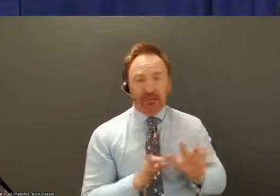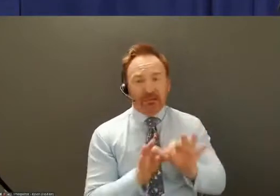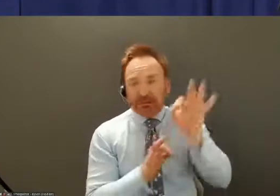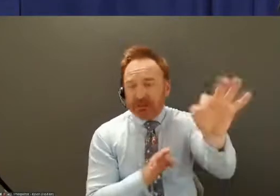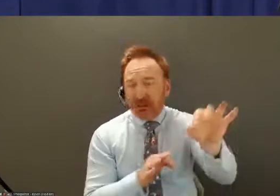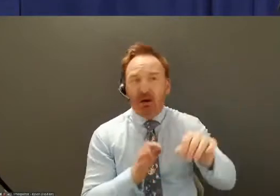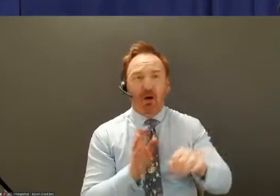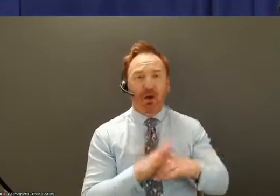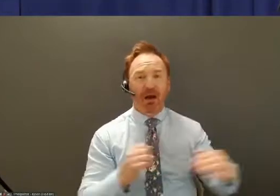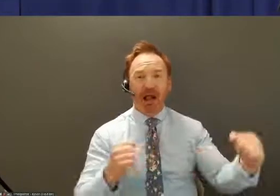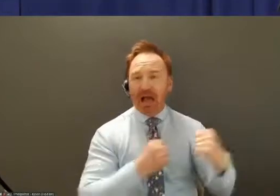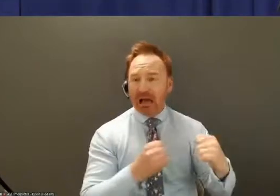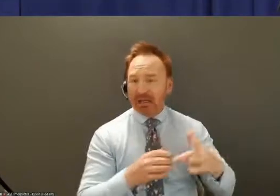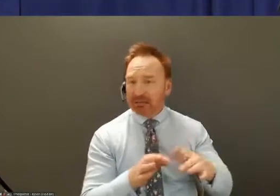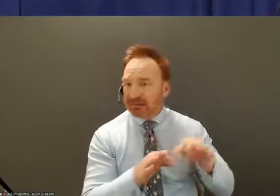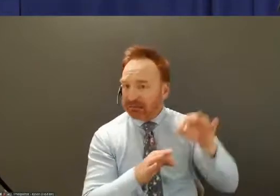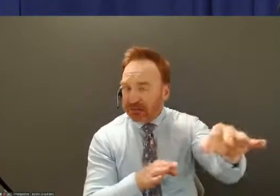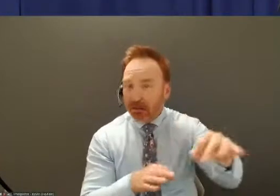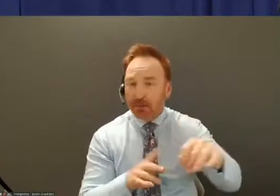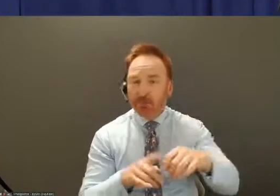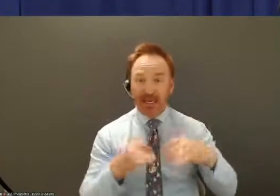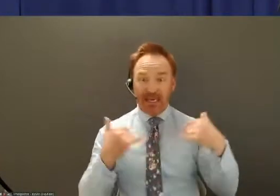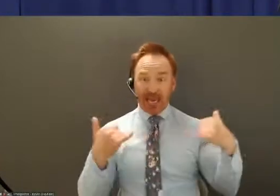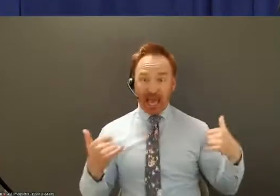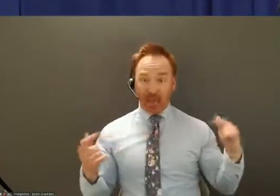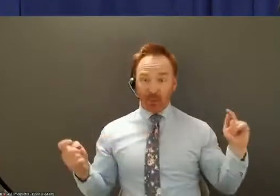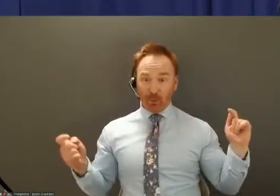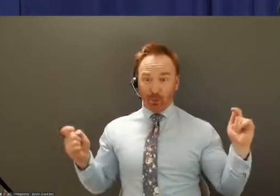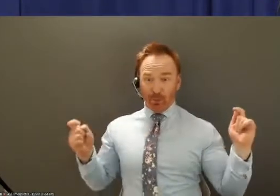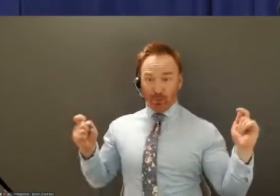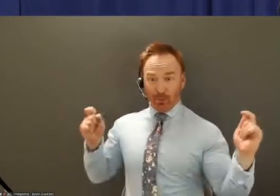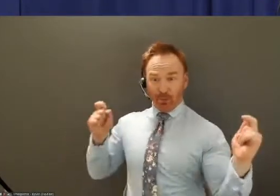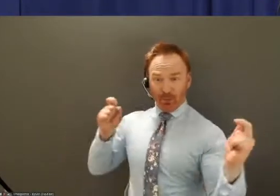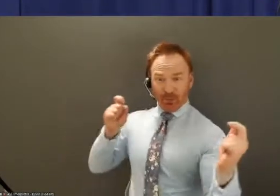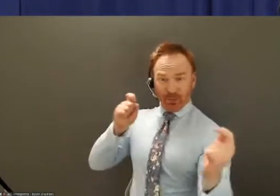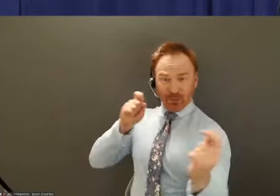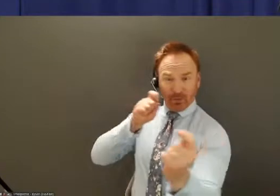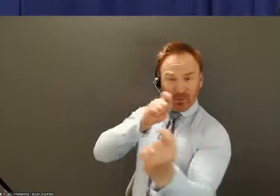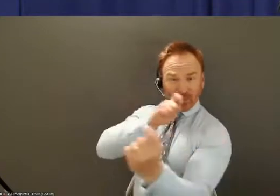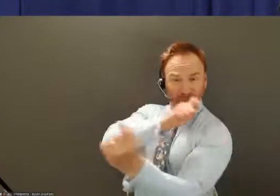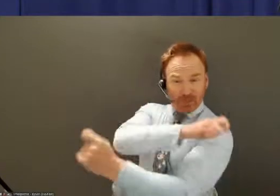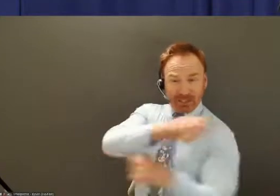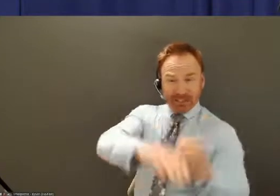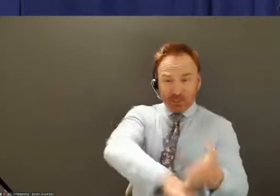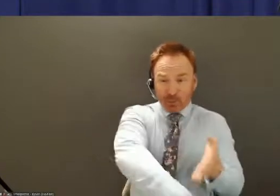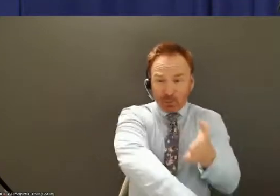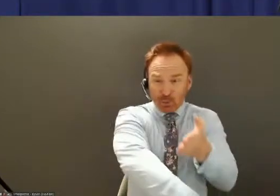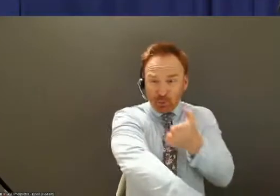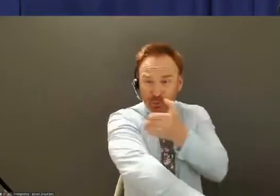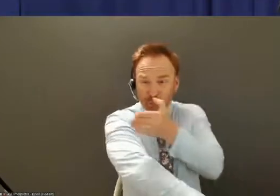need to get comfortable. We know how to live with COVID-19 because we have been